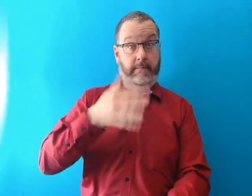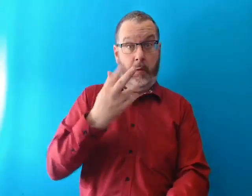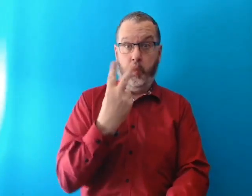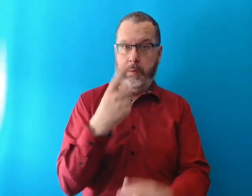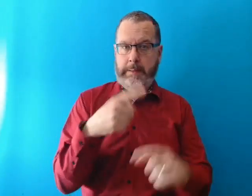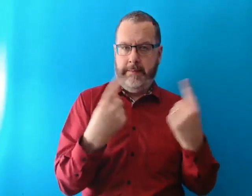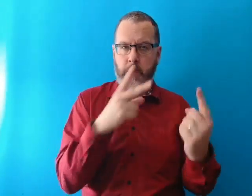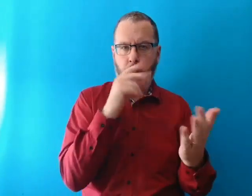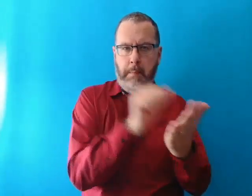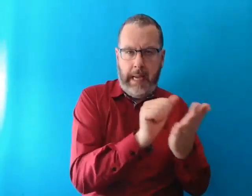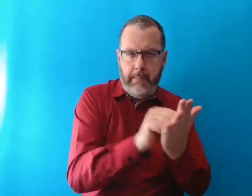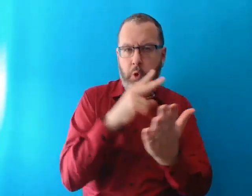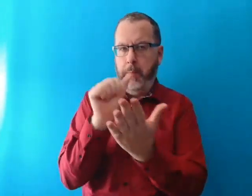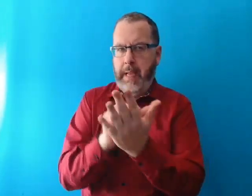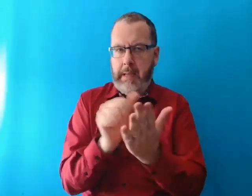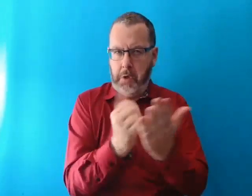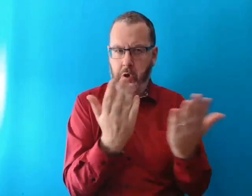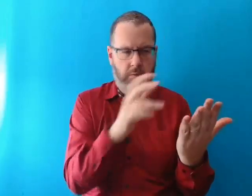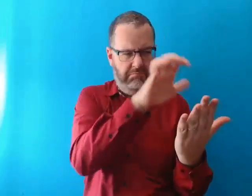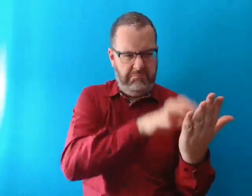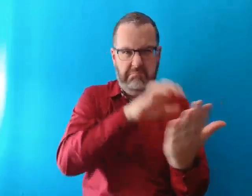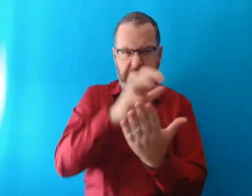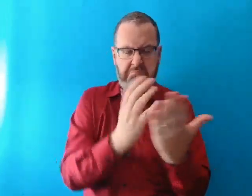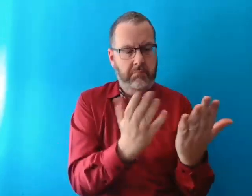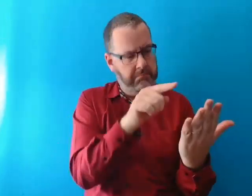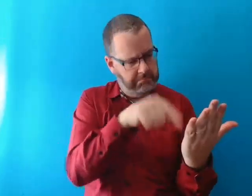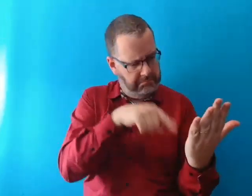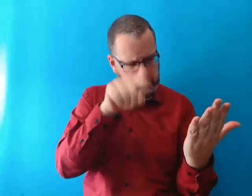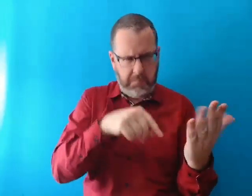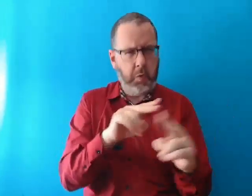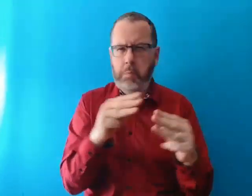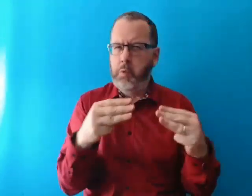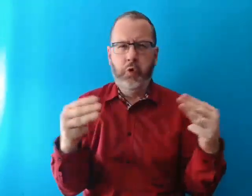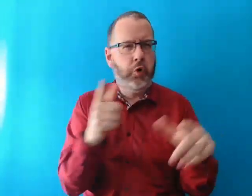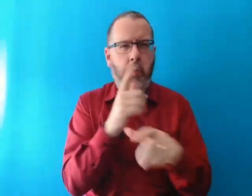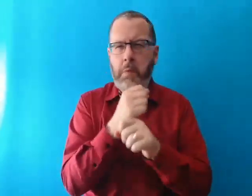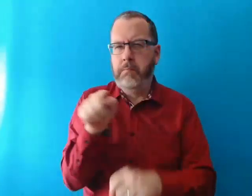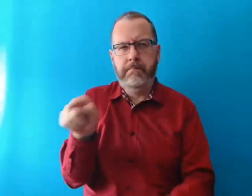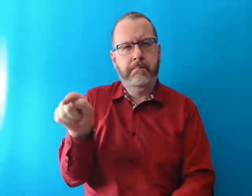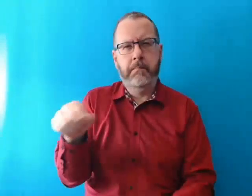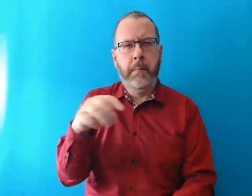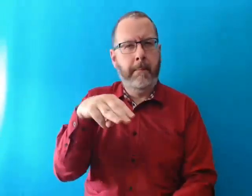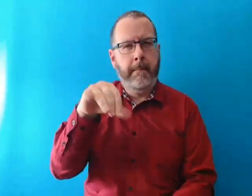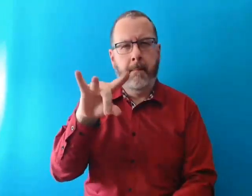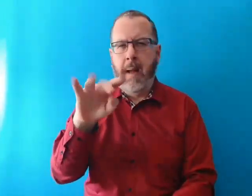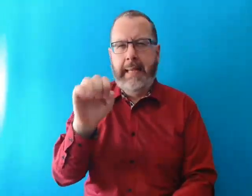In these two newspaper accounts, not much else is said about Mike Kelly.